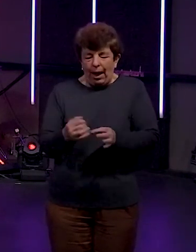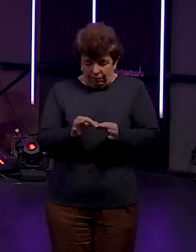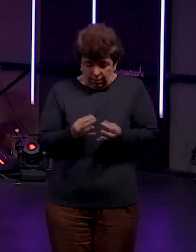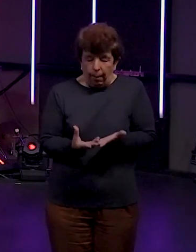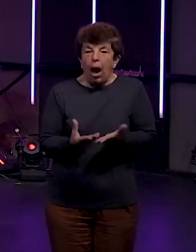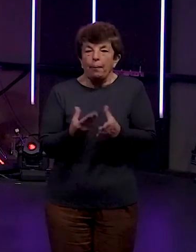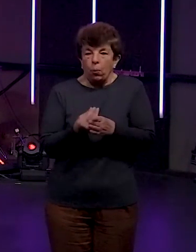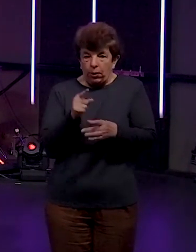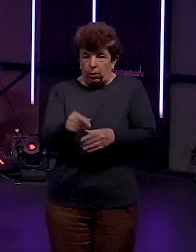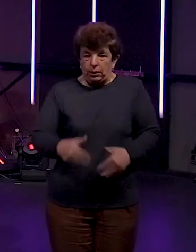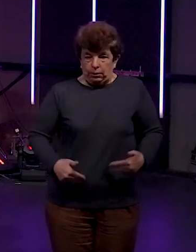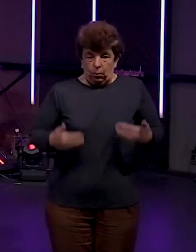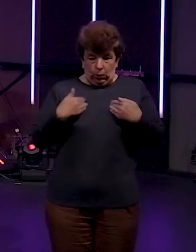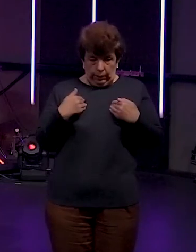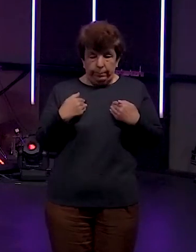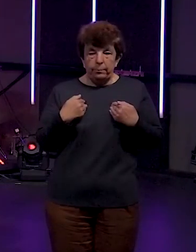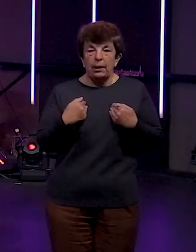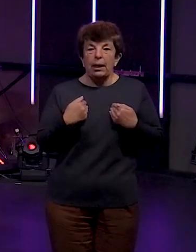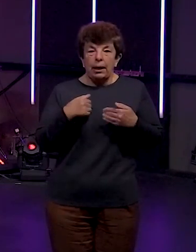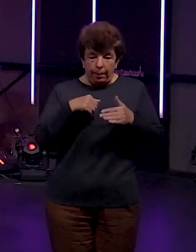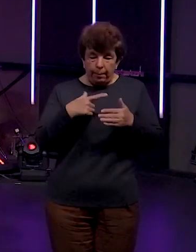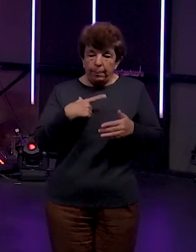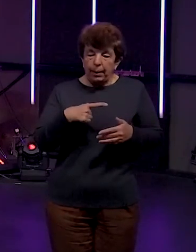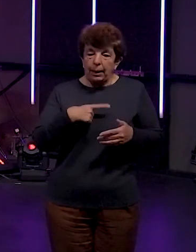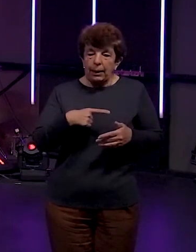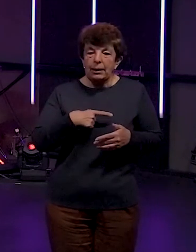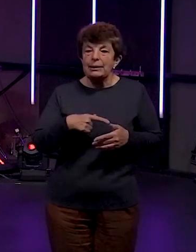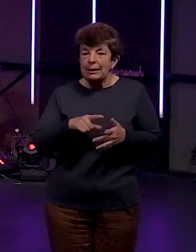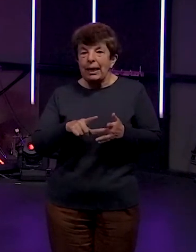with you this morning, that it's in reach. If you don't have it - please grab it and